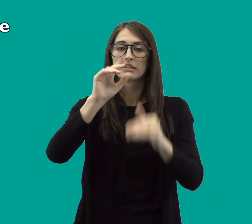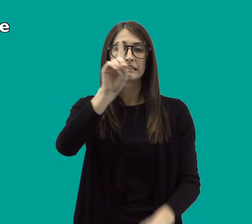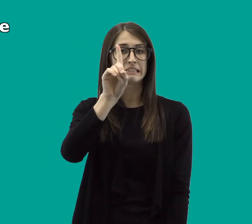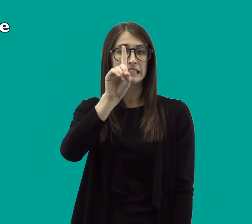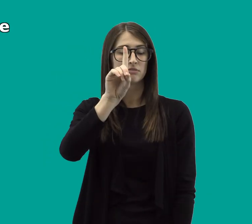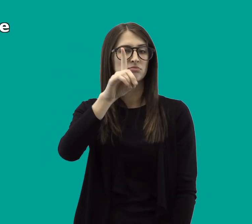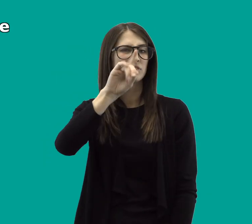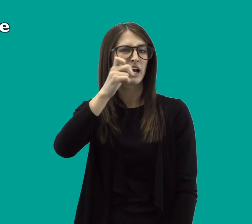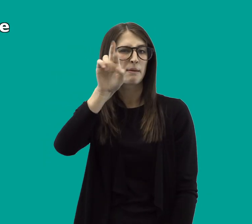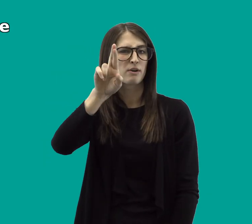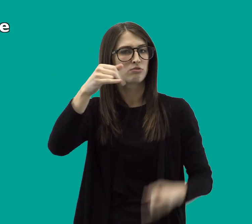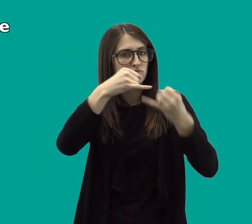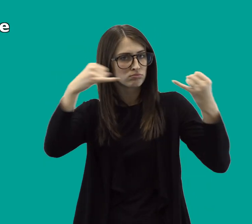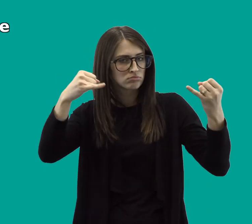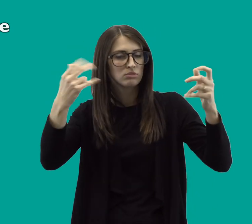equals diameter times pi